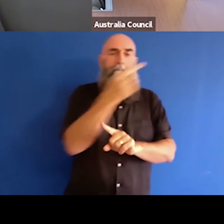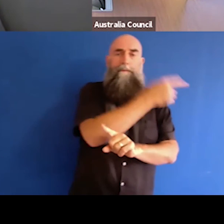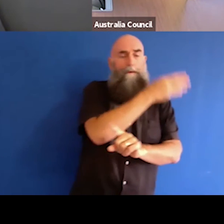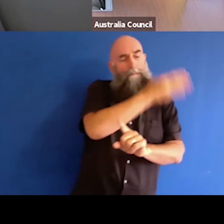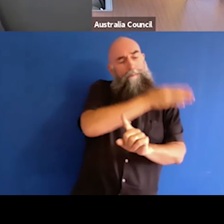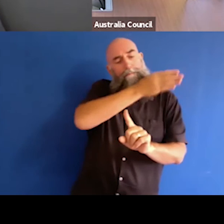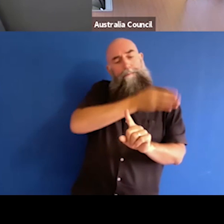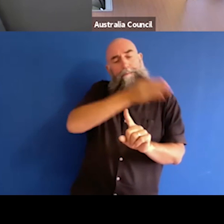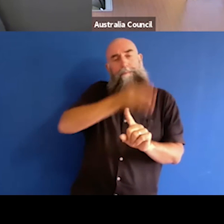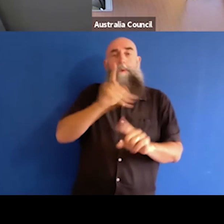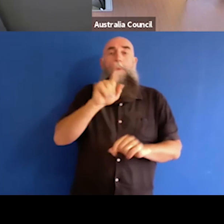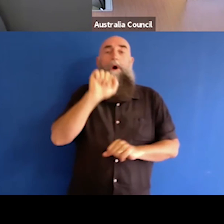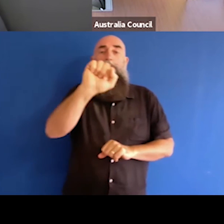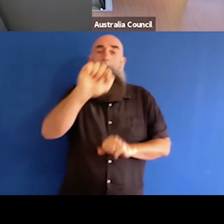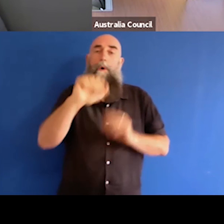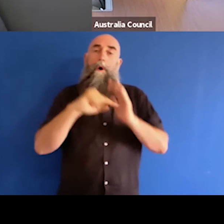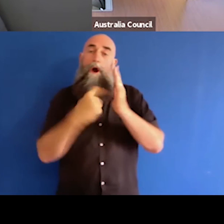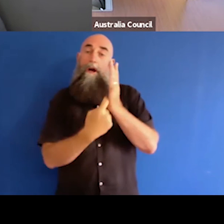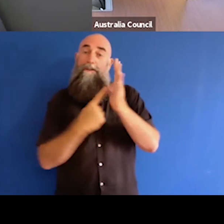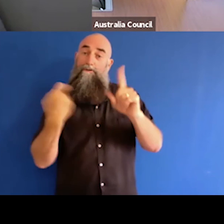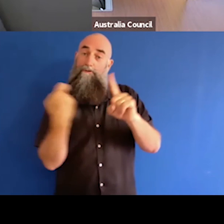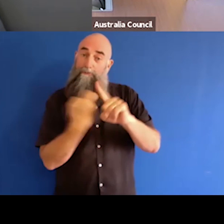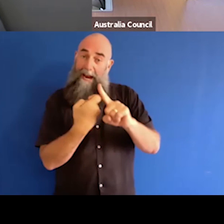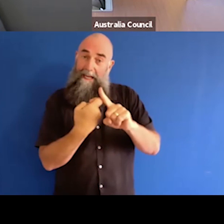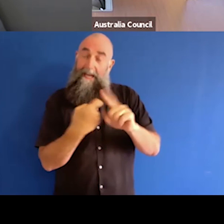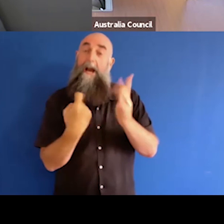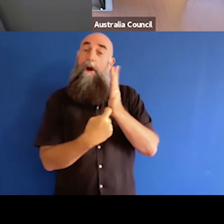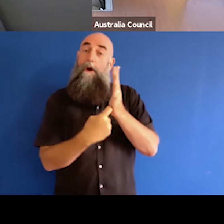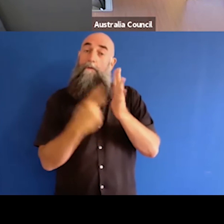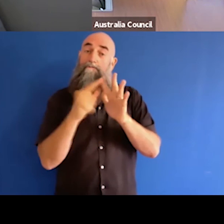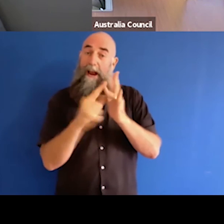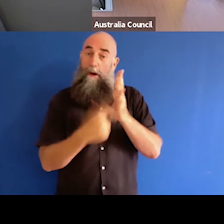to a conservatorium or had any particular sort of background. What they're looking for is if you